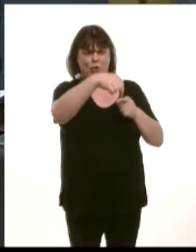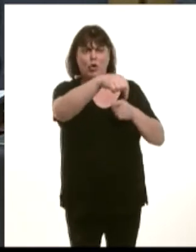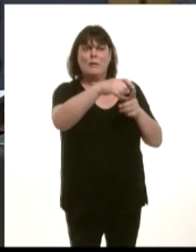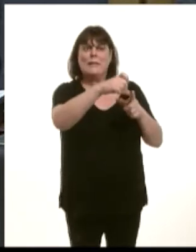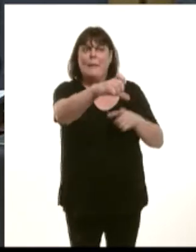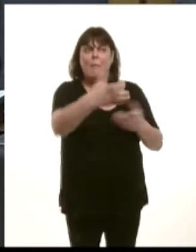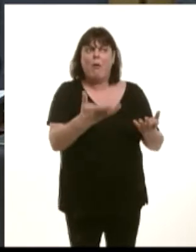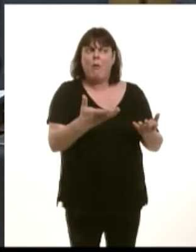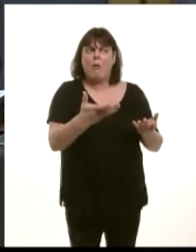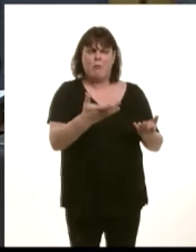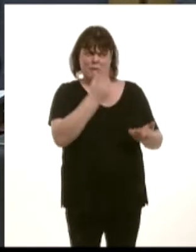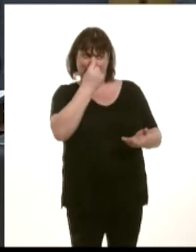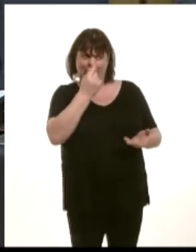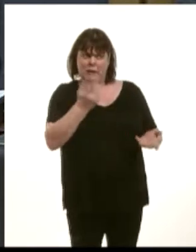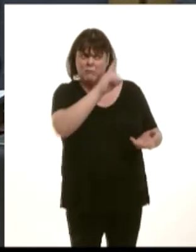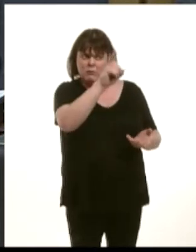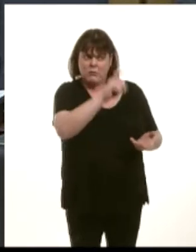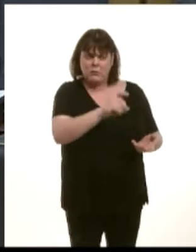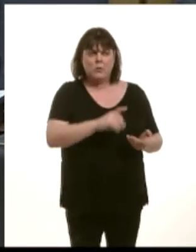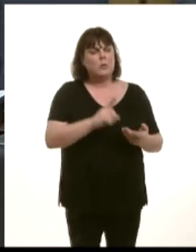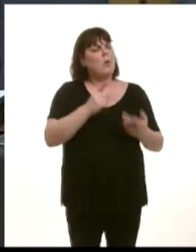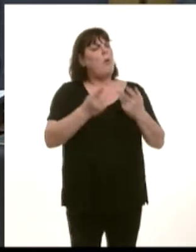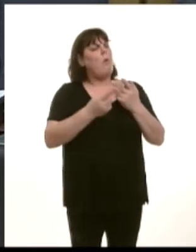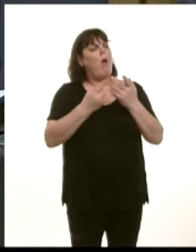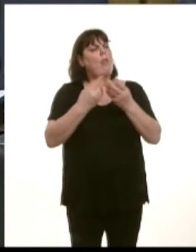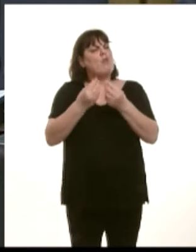Therefore, can I ask you the question: what additional resources are you as a Government